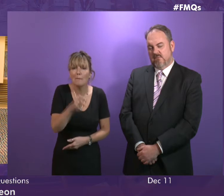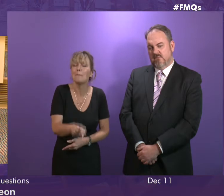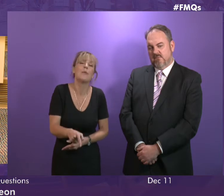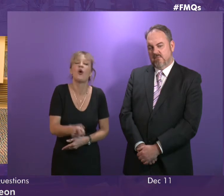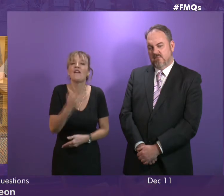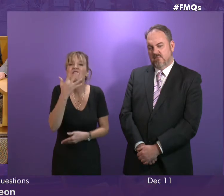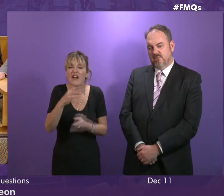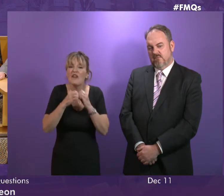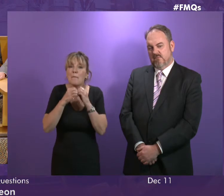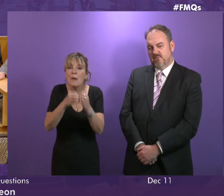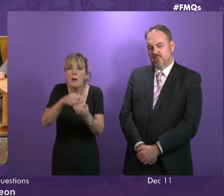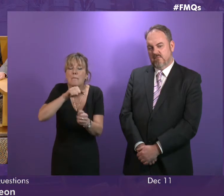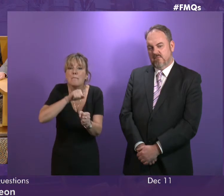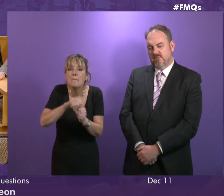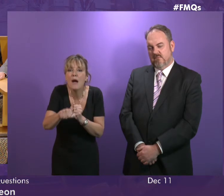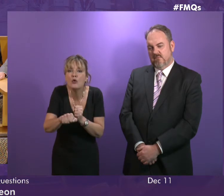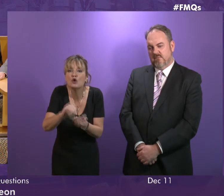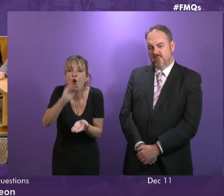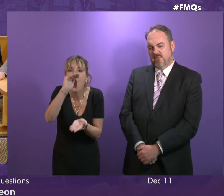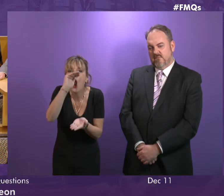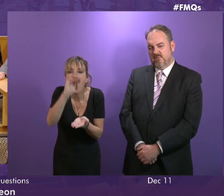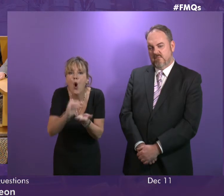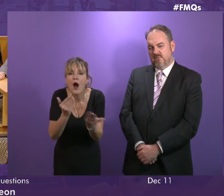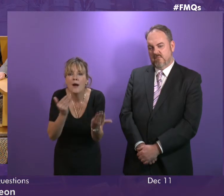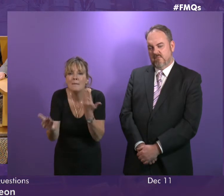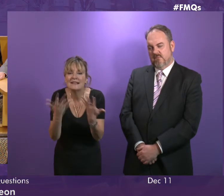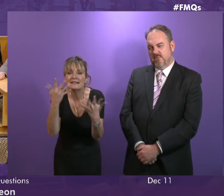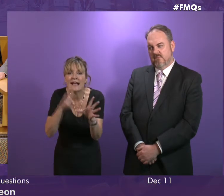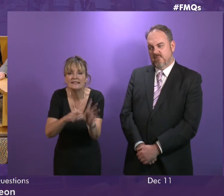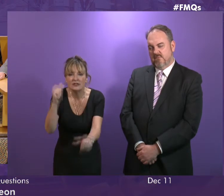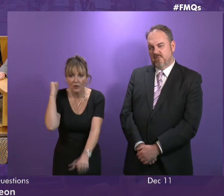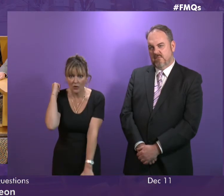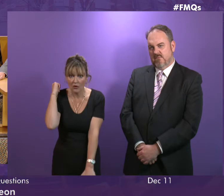it was when the Conservatives took office at the start of the decade. Notwithstanding